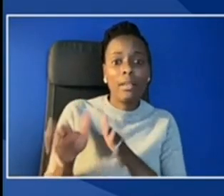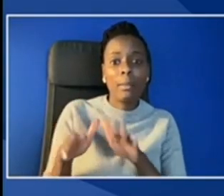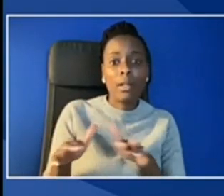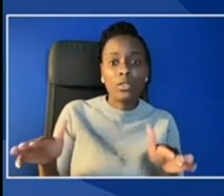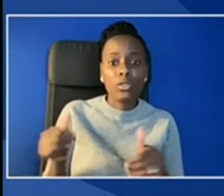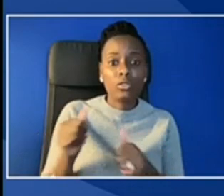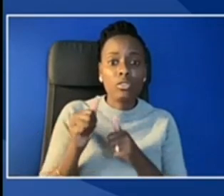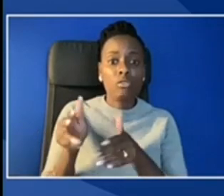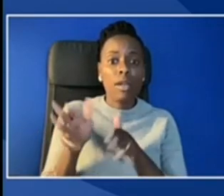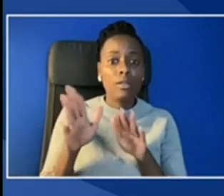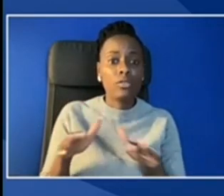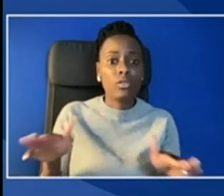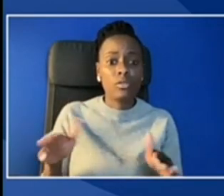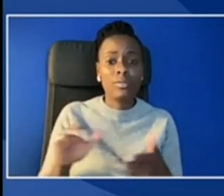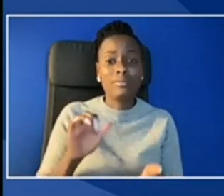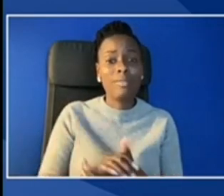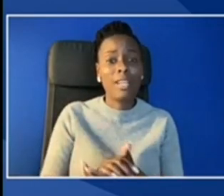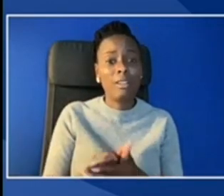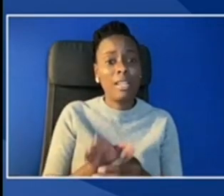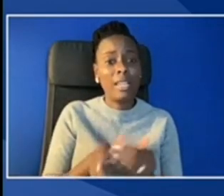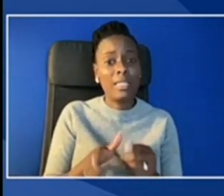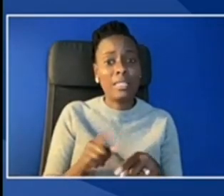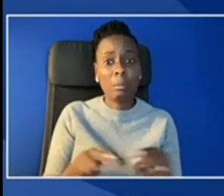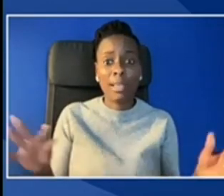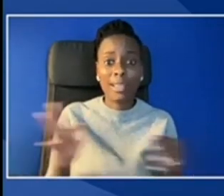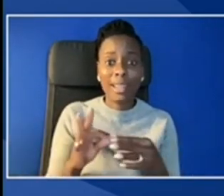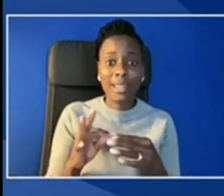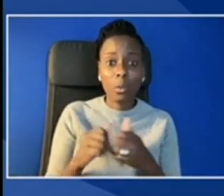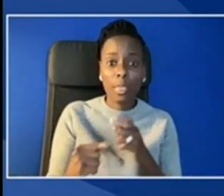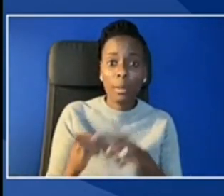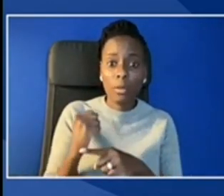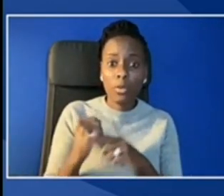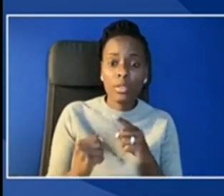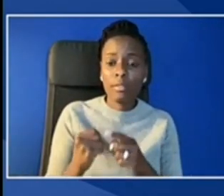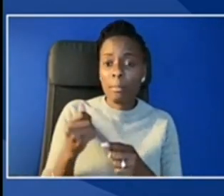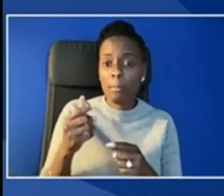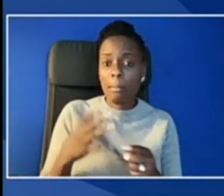but being tethered to an abusive man through these student loans has not ended.